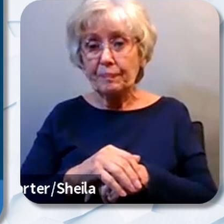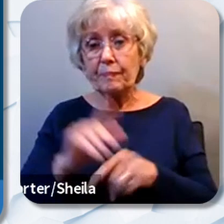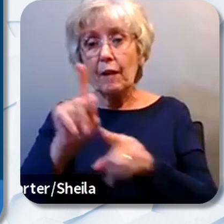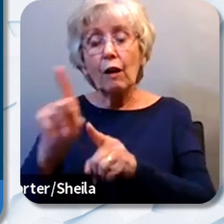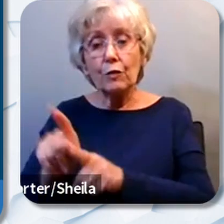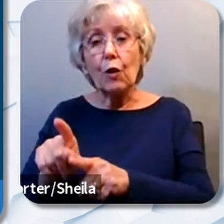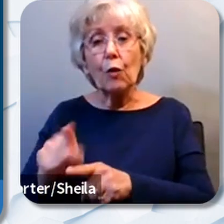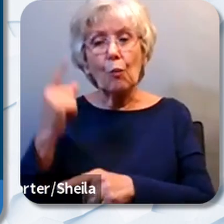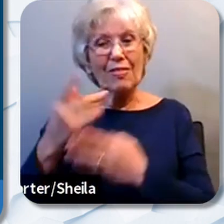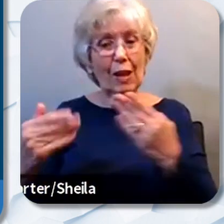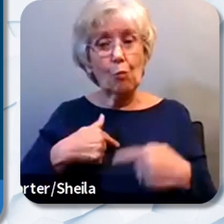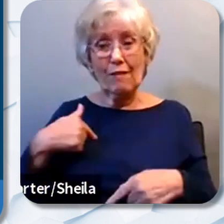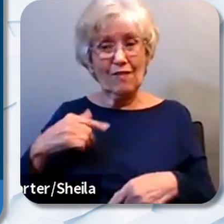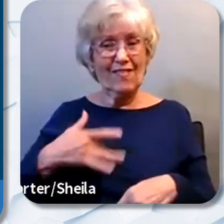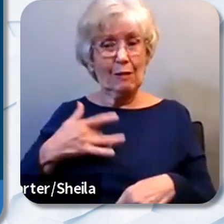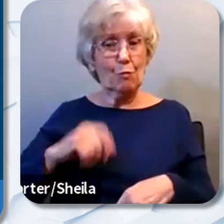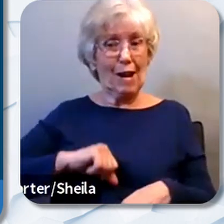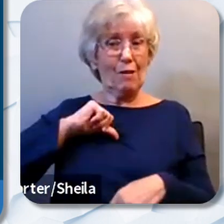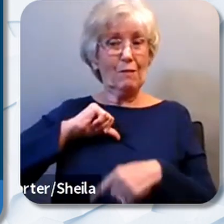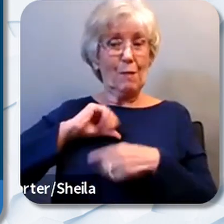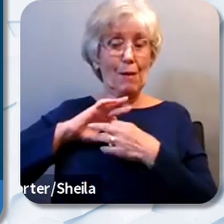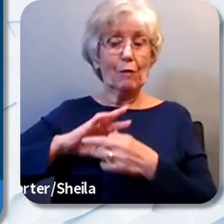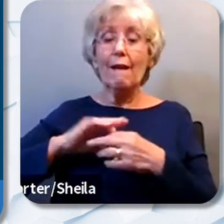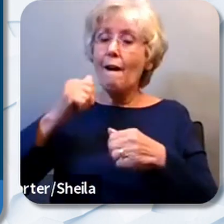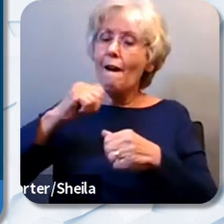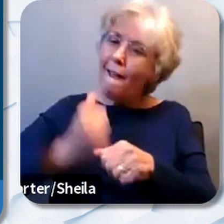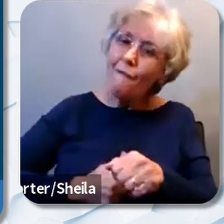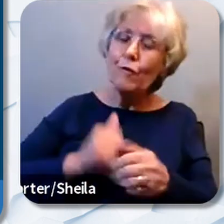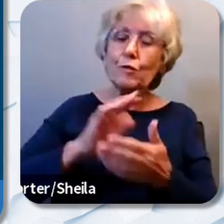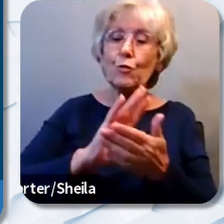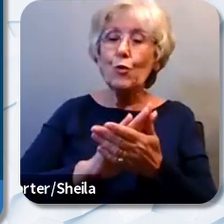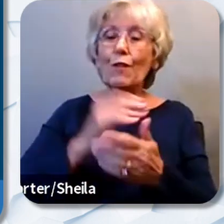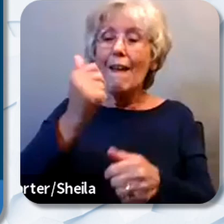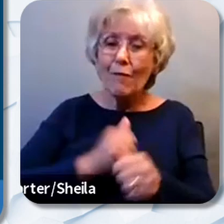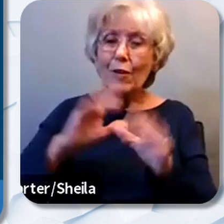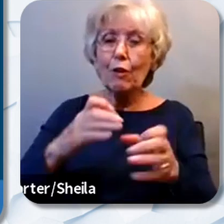that we're really proud of is every single one of our schools and classrooms have students with ips